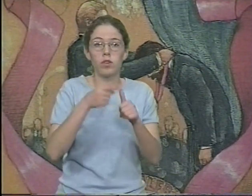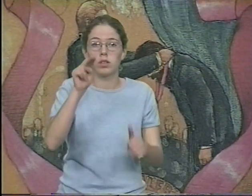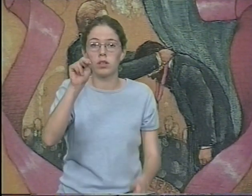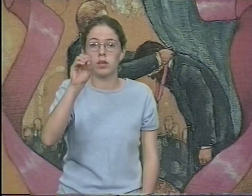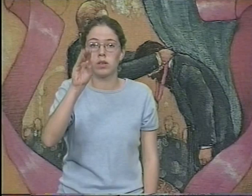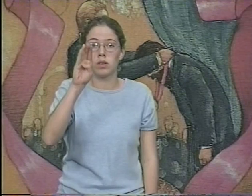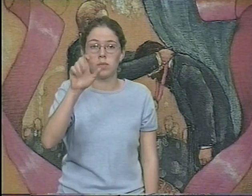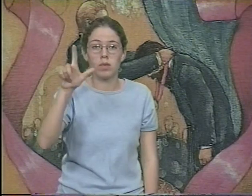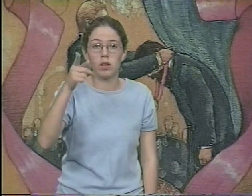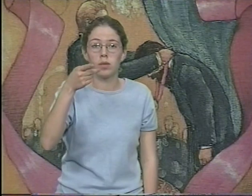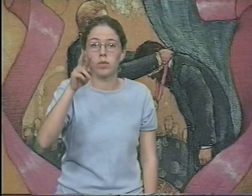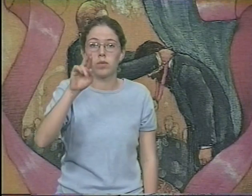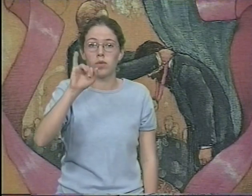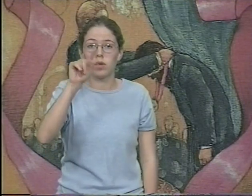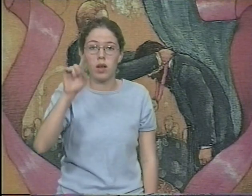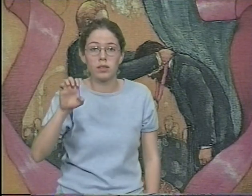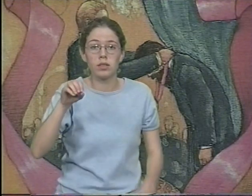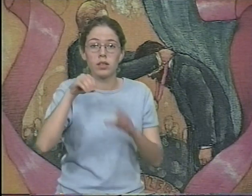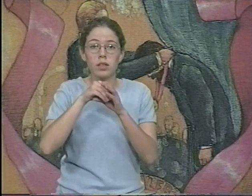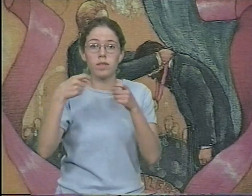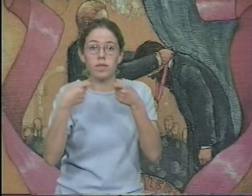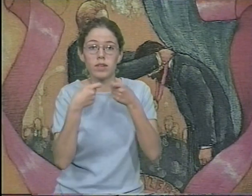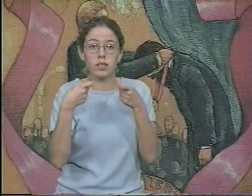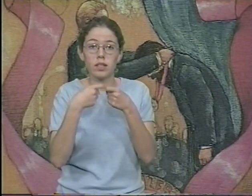In 1901 the first Nobel Prize in physics